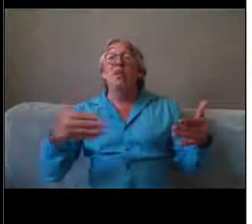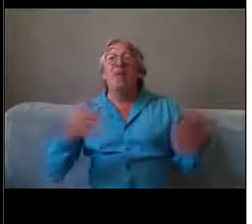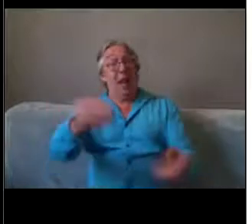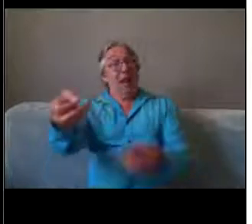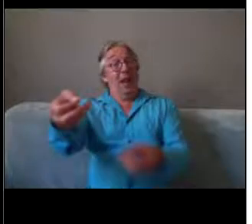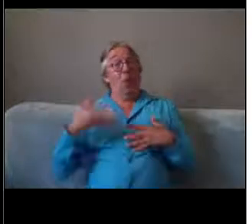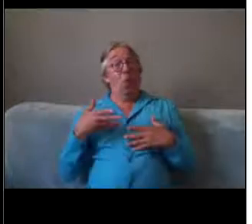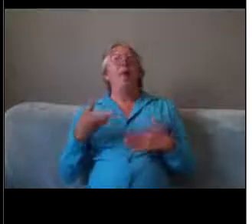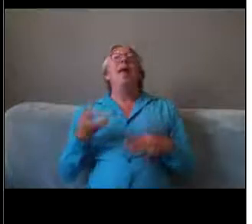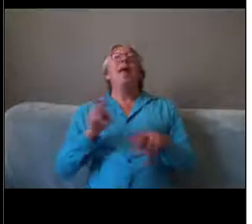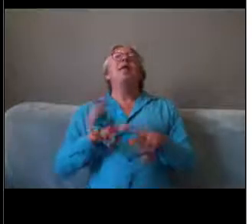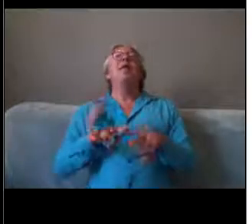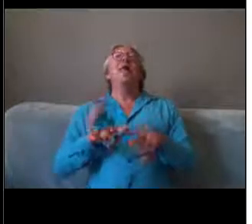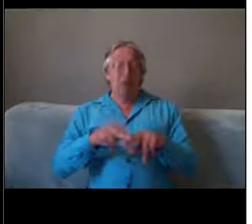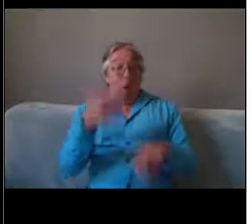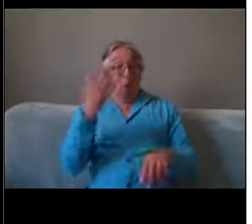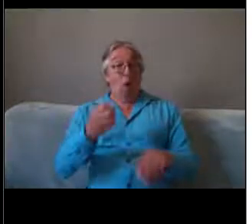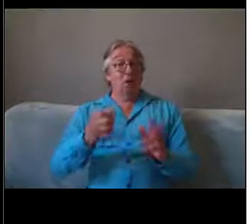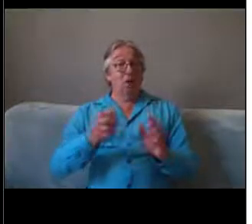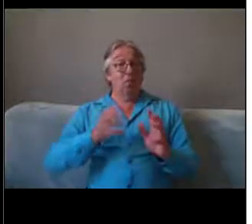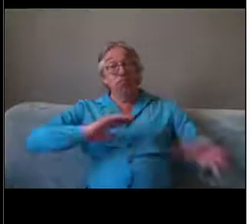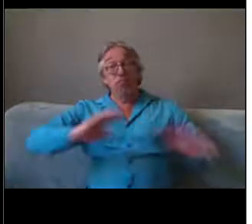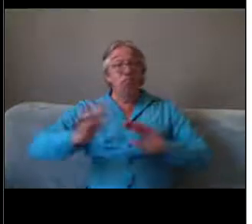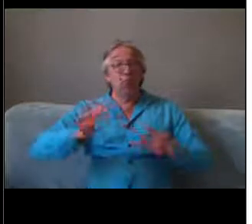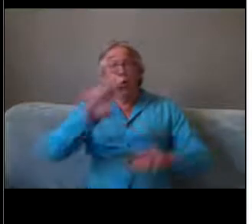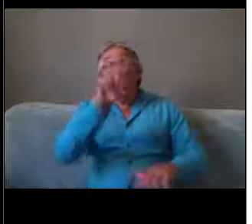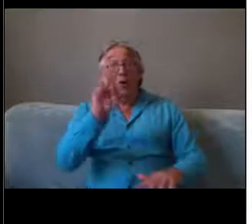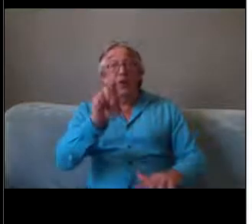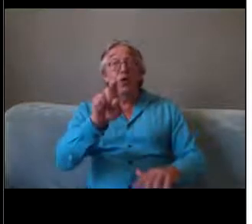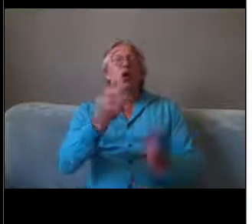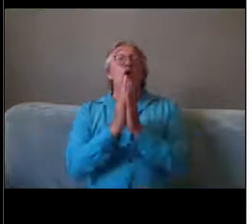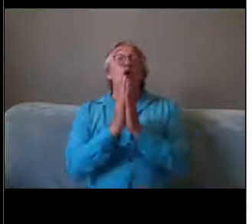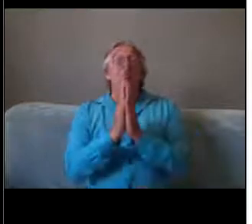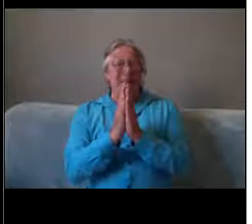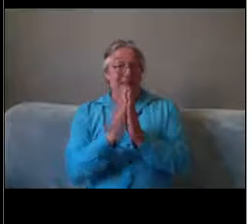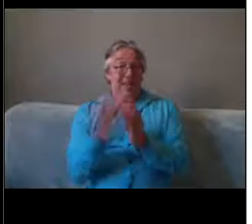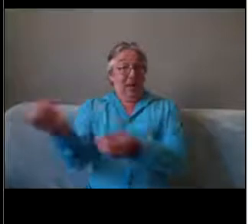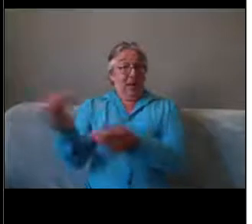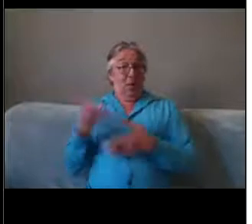They'll do a great job, like always.